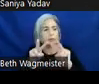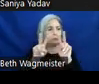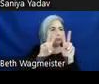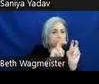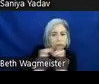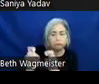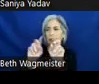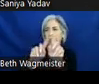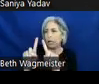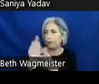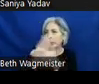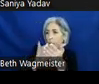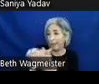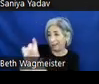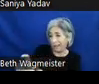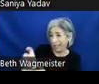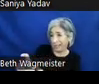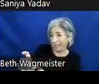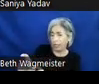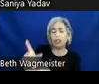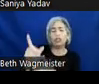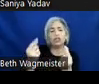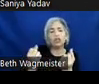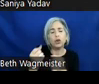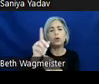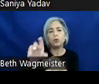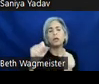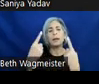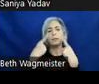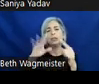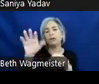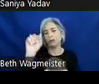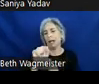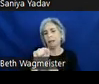are needed for the individual to perform their specific task. Understanding the